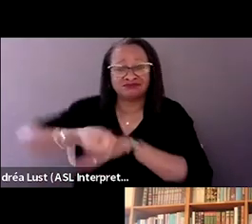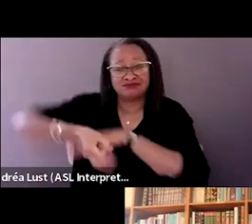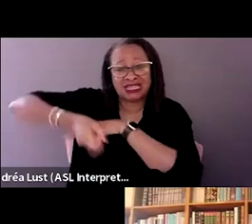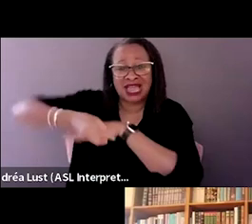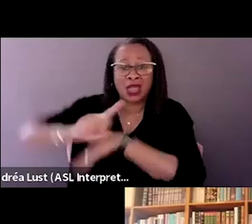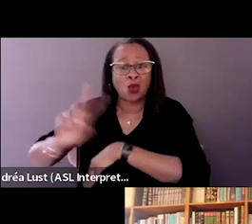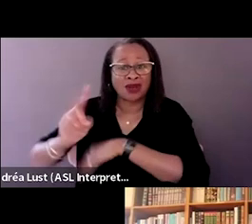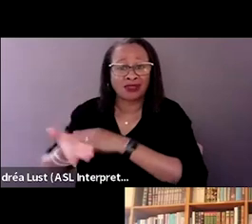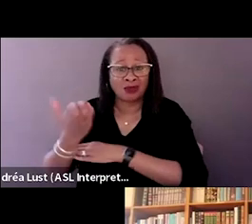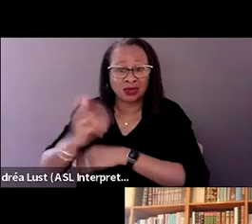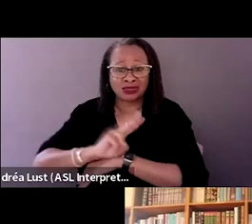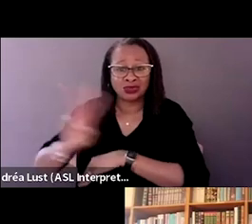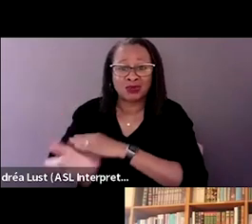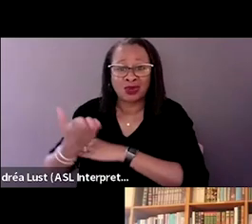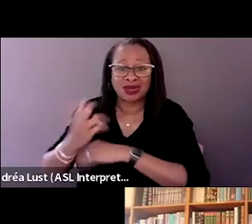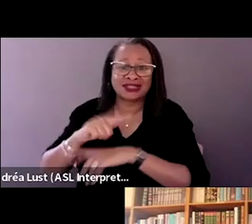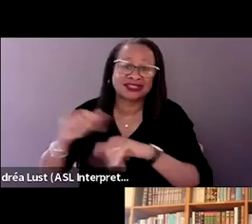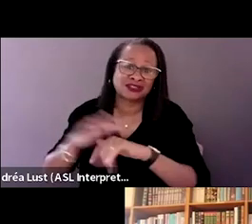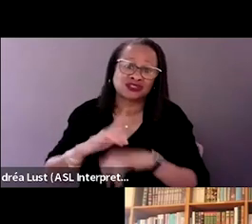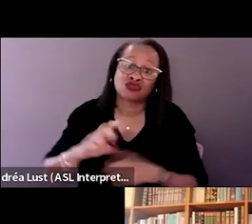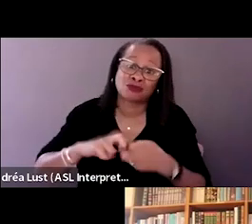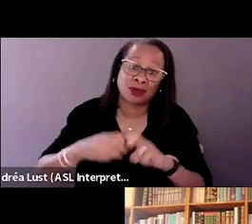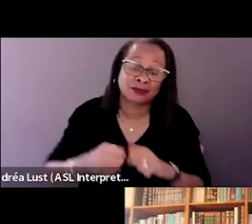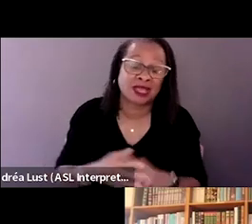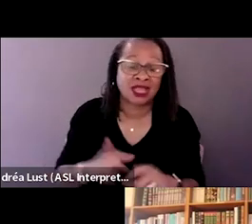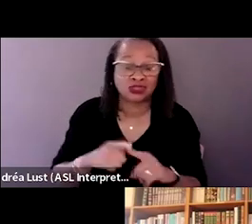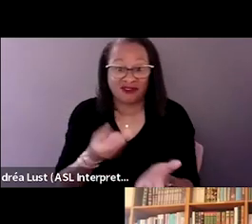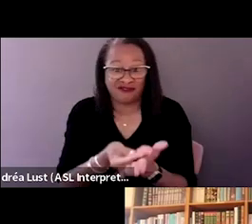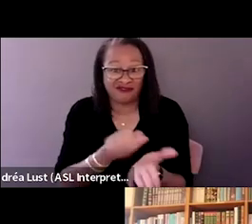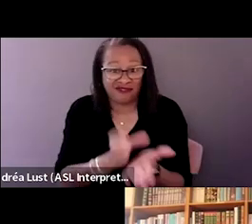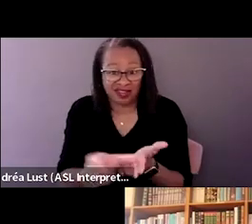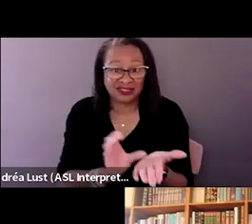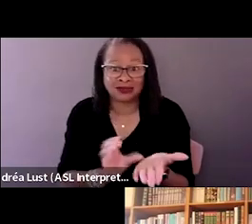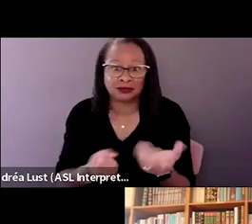So it's a real problem. And to finance them, there is financing,